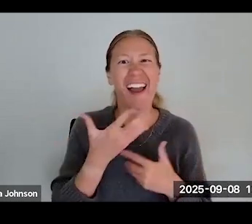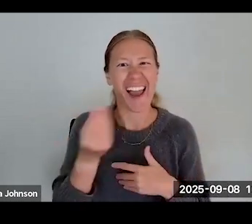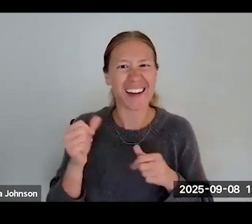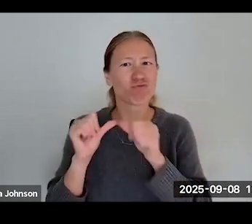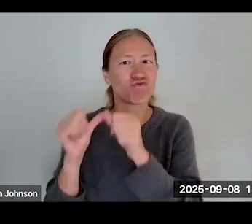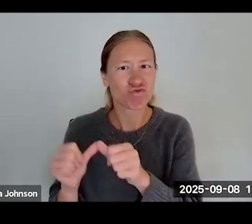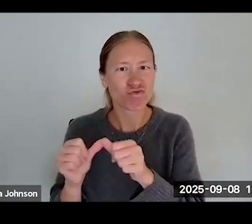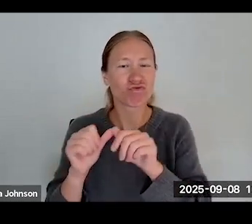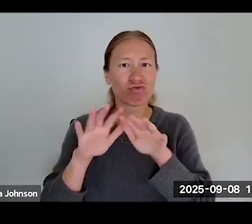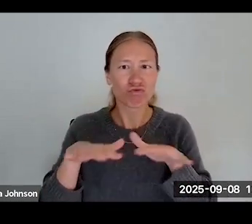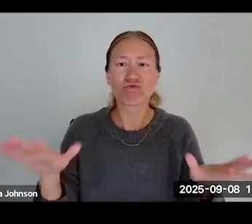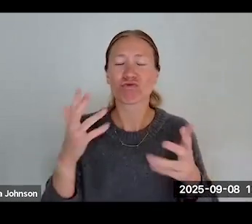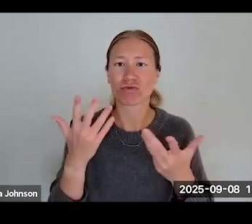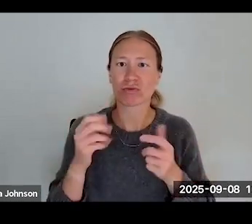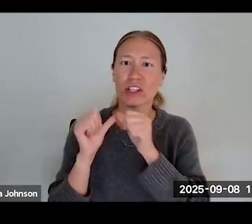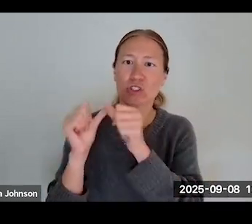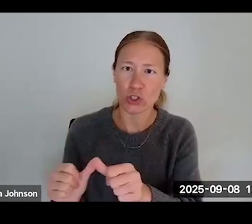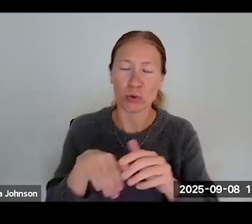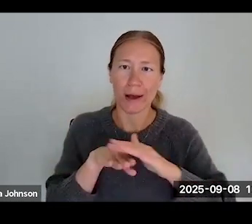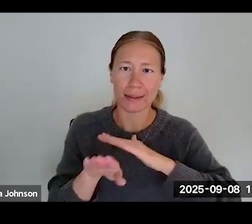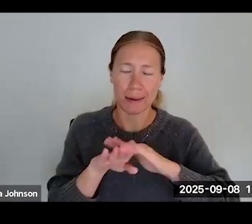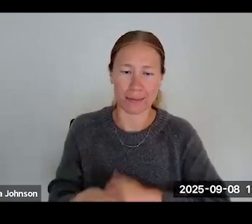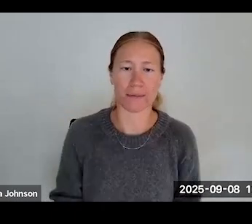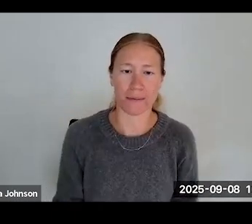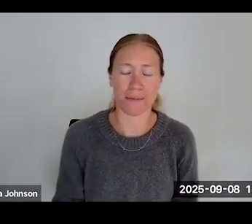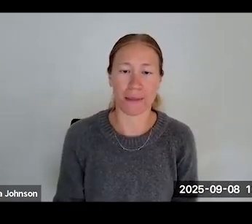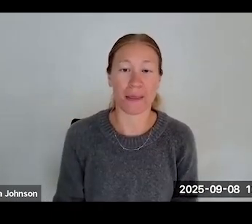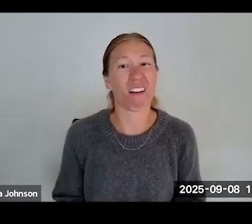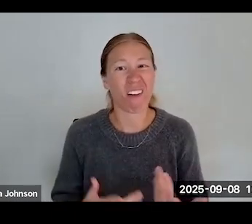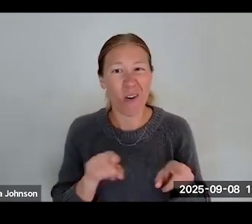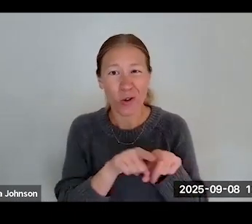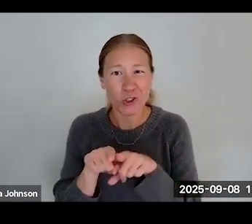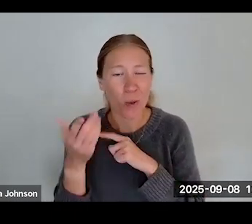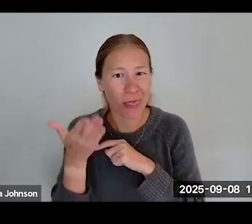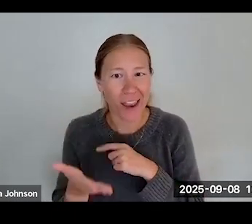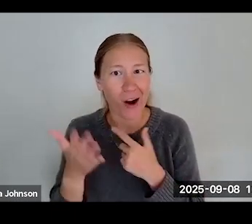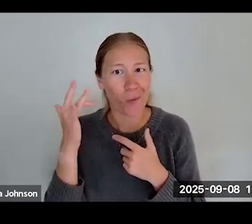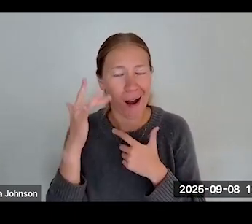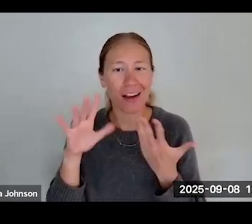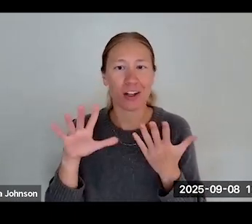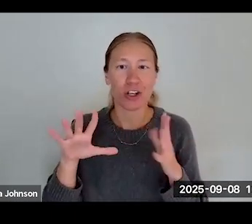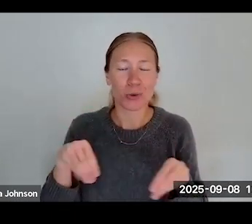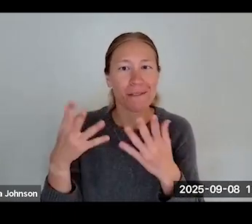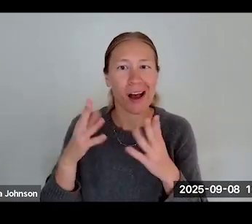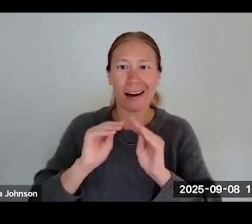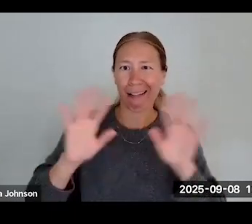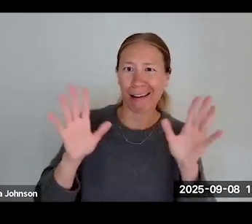to individuals with disabilities. And also they're there to provide clearer guidelines and standard technical standards